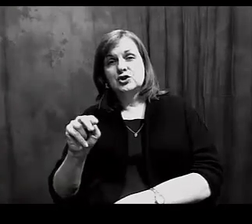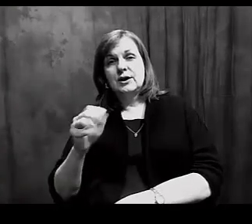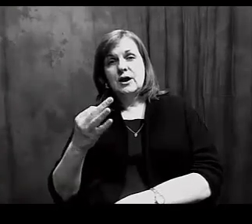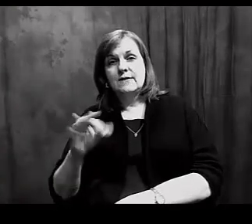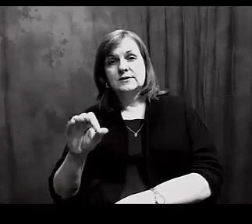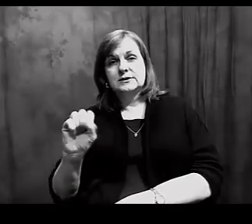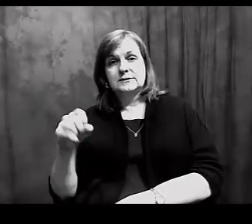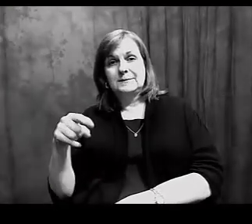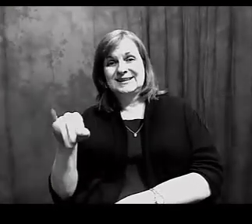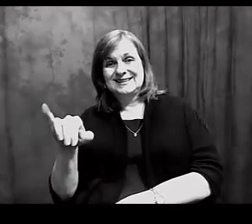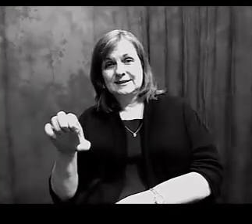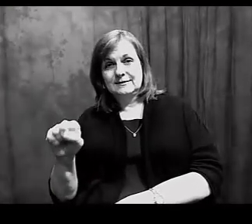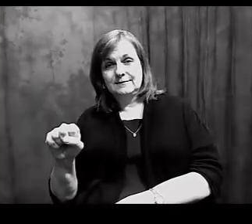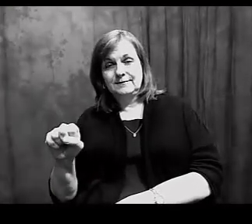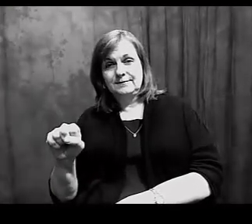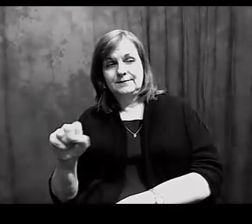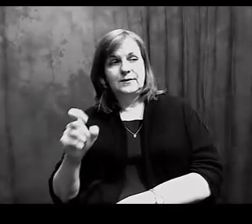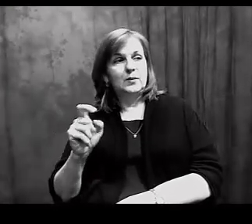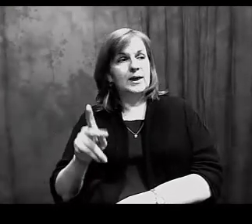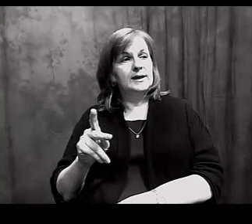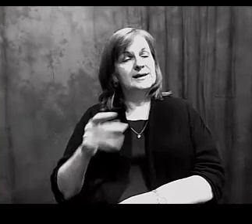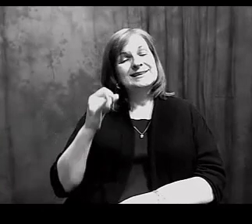so if evolutions is a theory